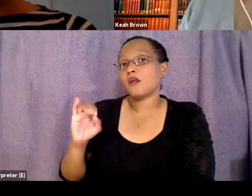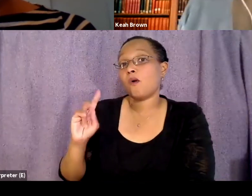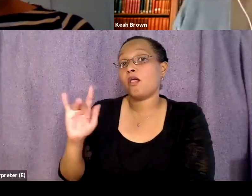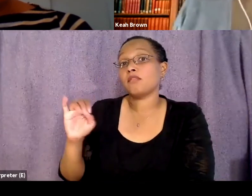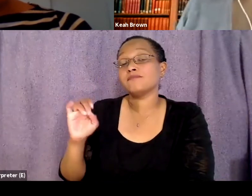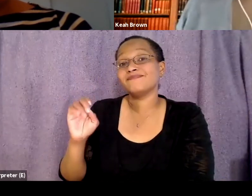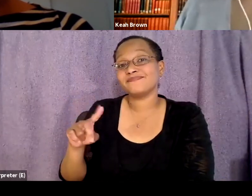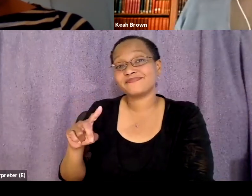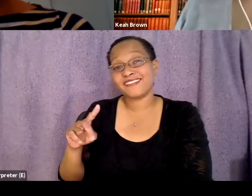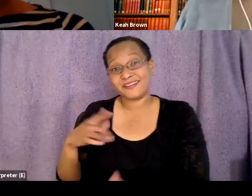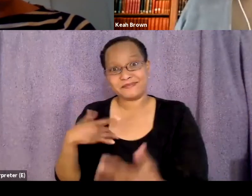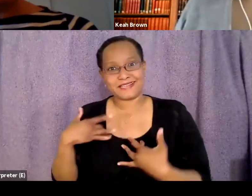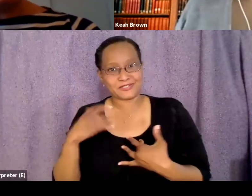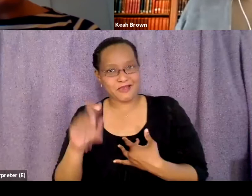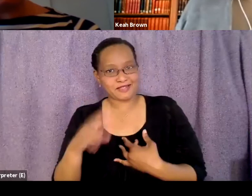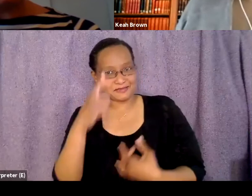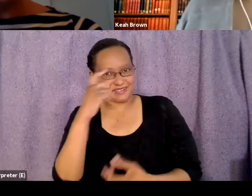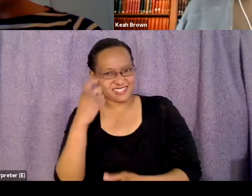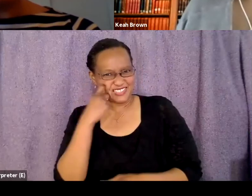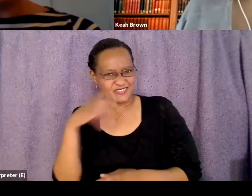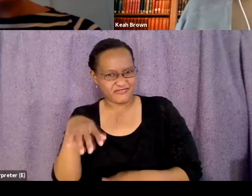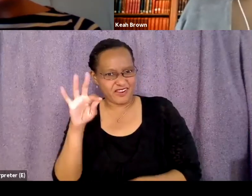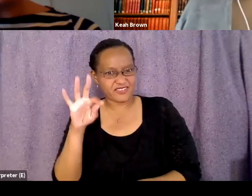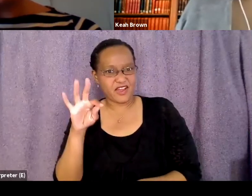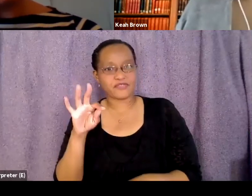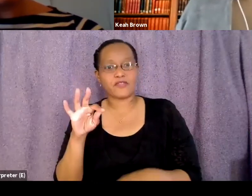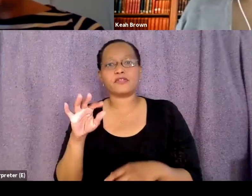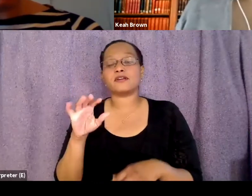out that Special is being has been renewed for season two on Netflix.